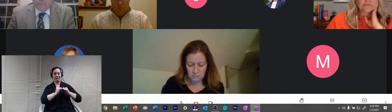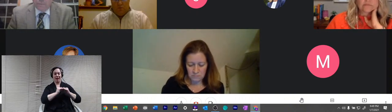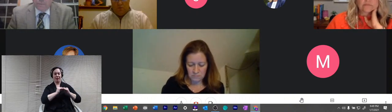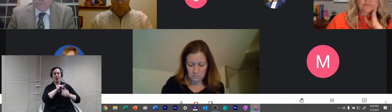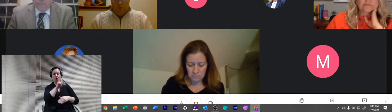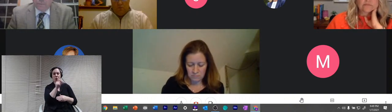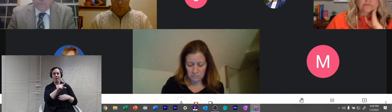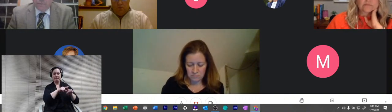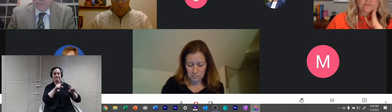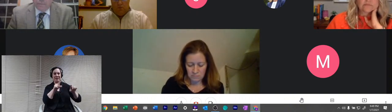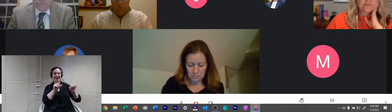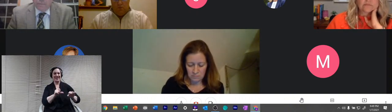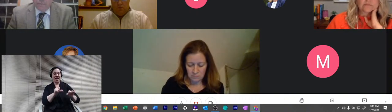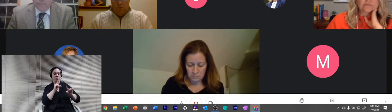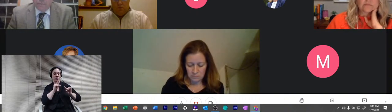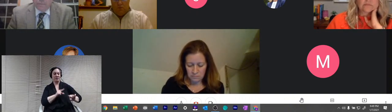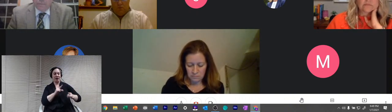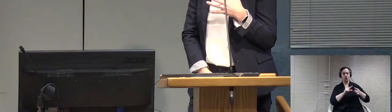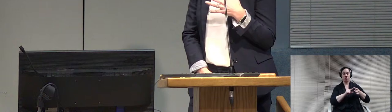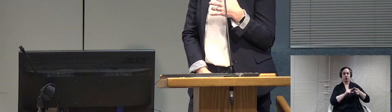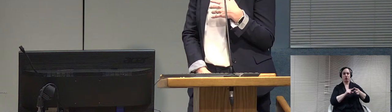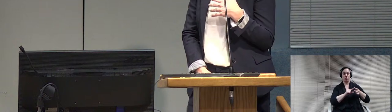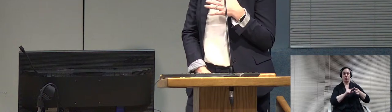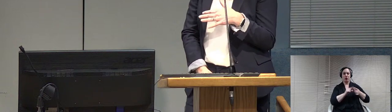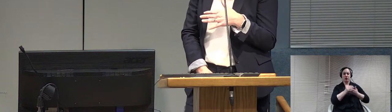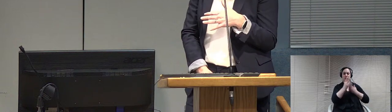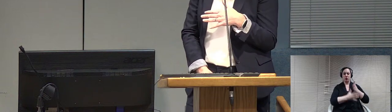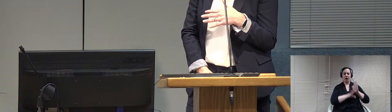fluctuations in students as we shared with our current Minne